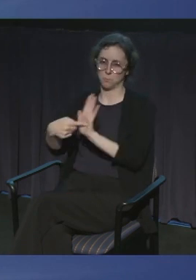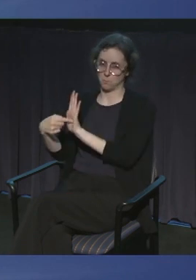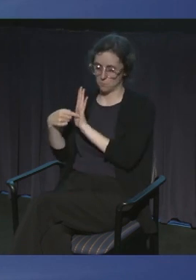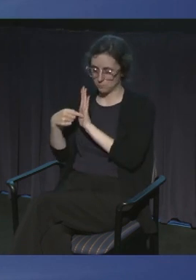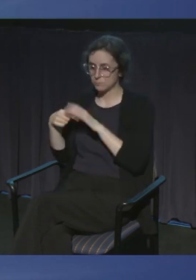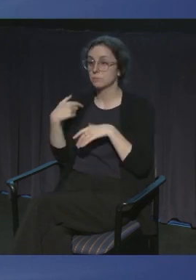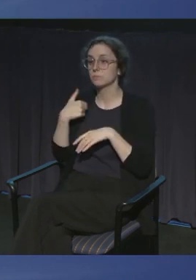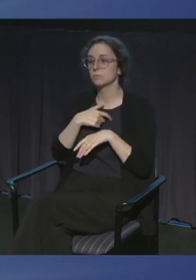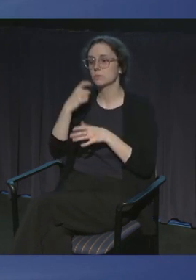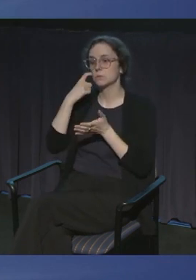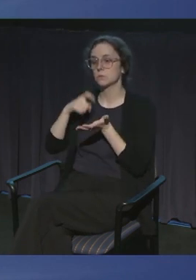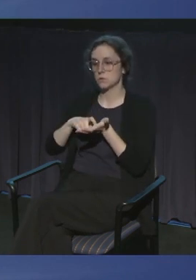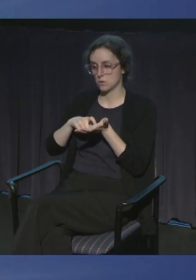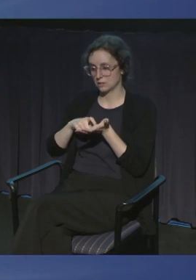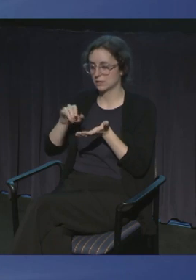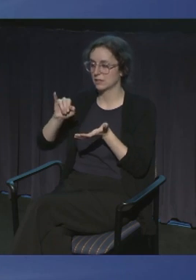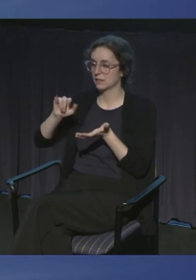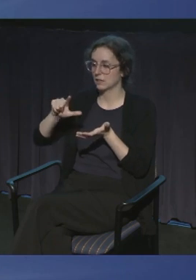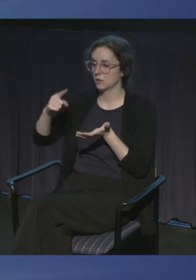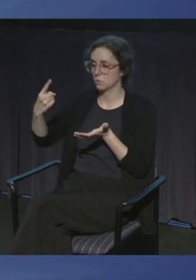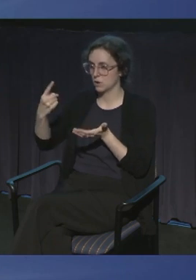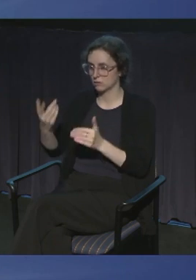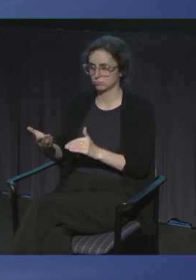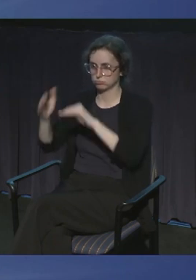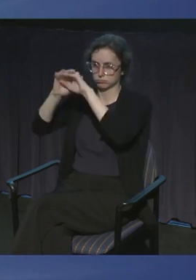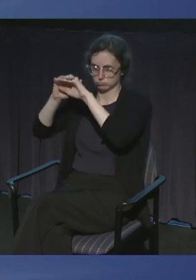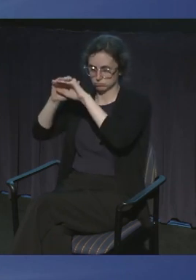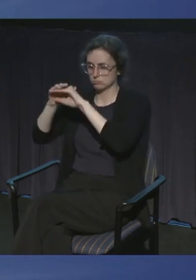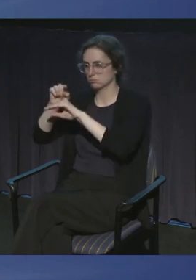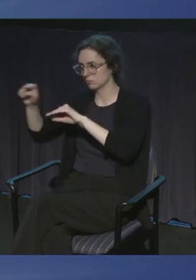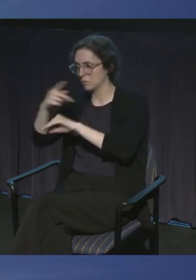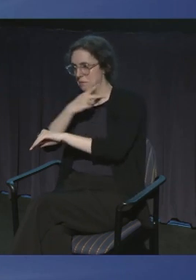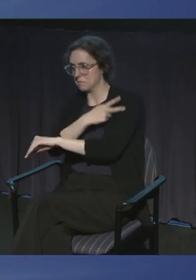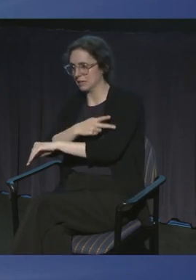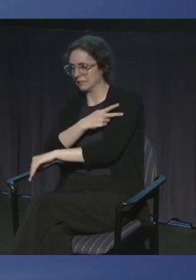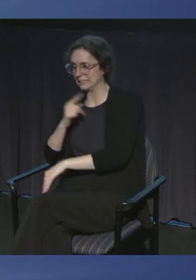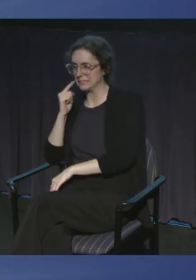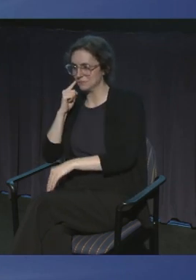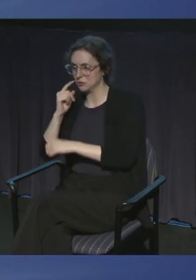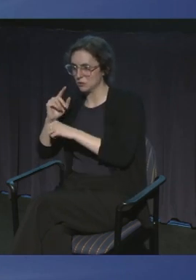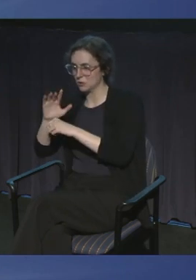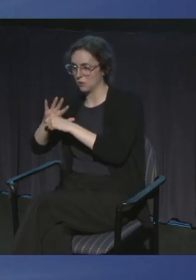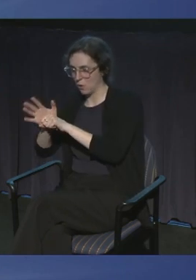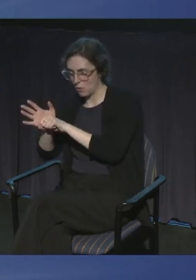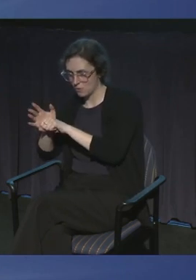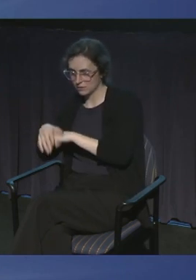INCREASE OF IL-1 IN SEVERE COVID PATIENTS AND WE SEE COMPONENTS OF IL-1 INCREASE,